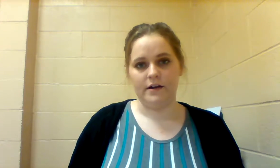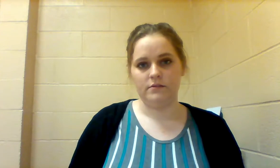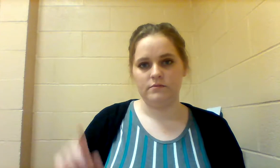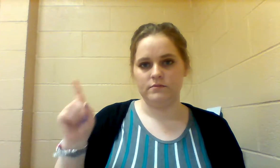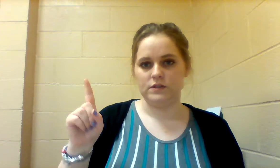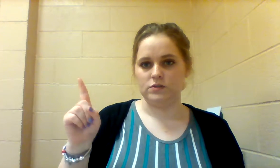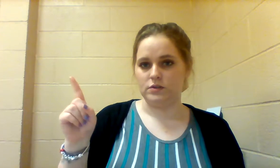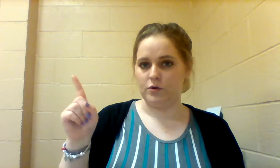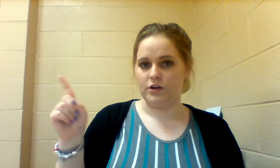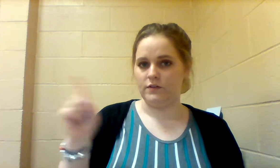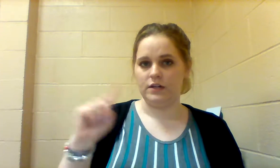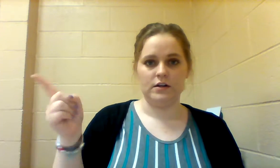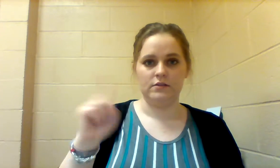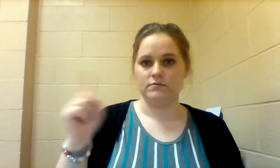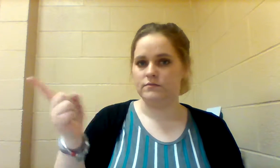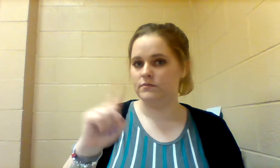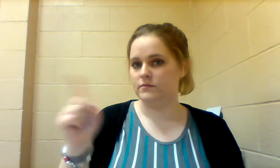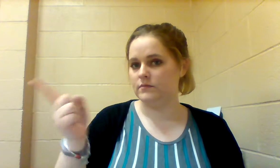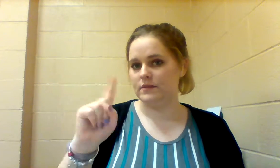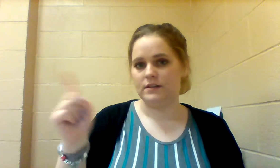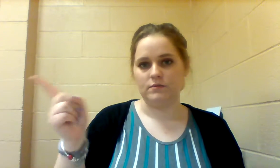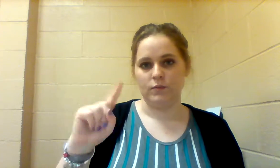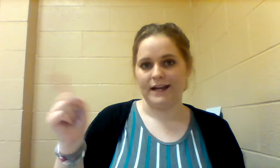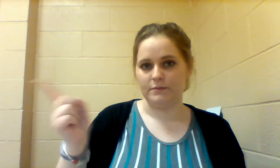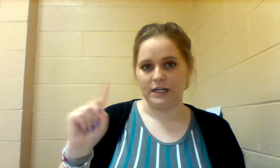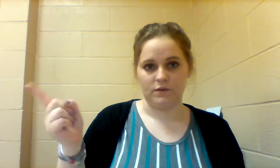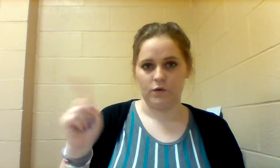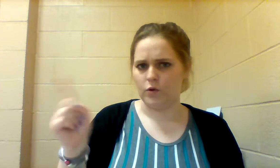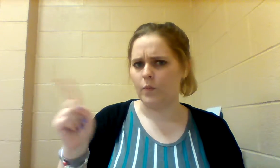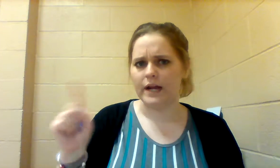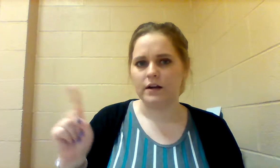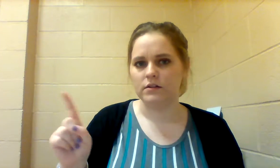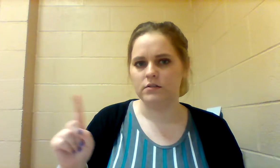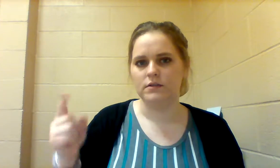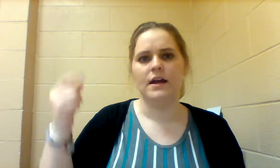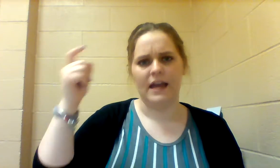WHERE so just pointer finger wag it back and forth WHERE